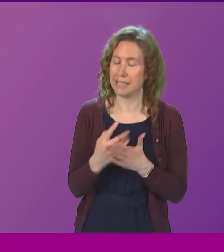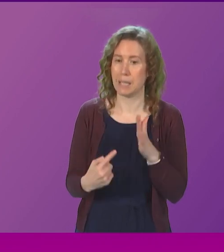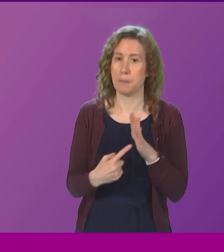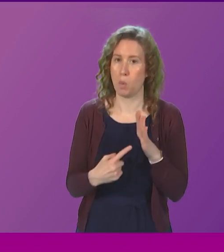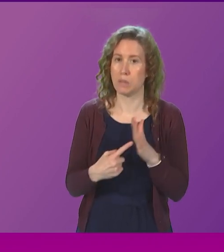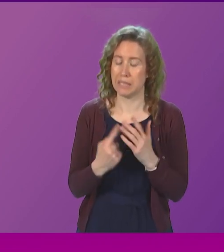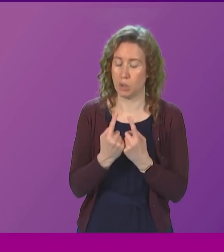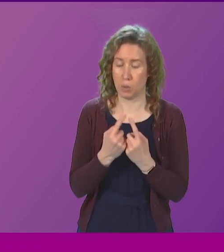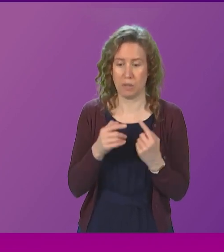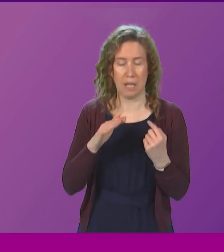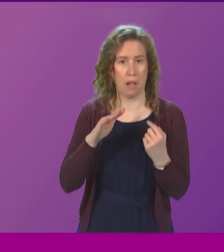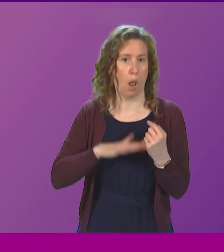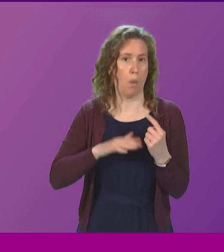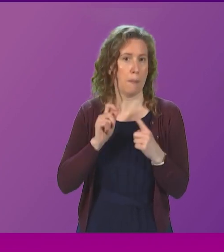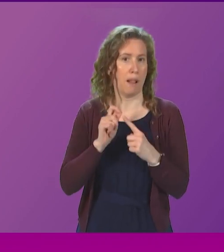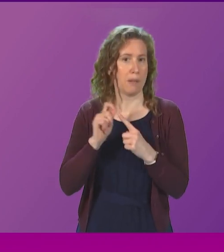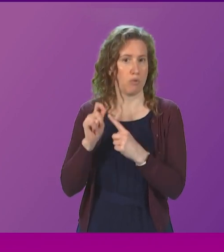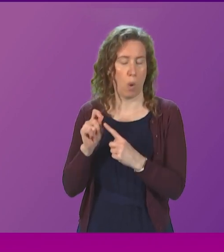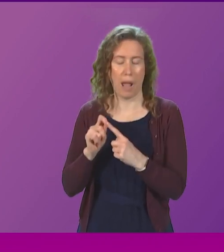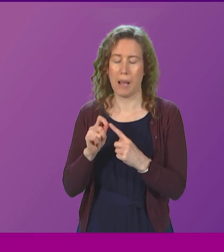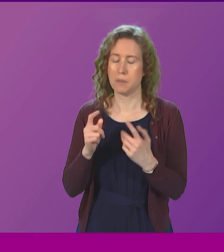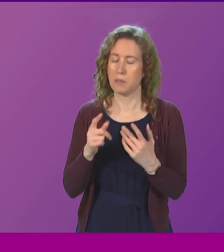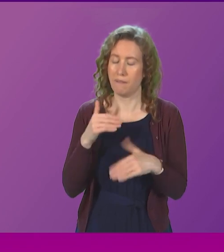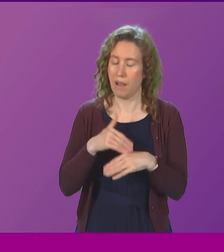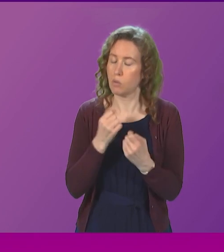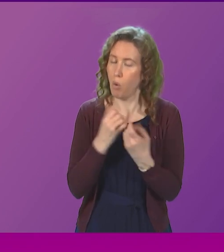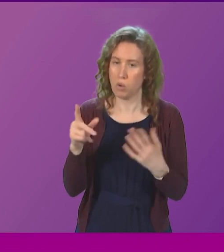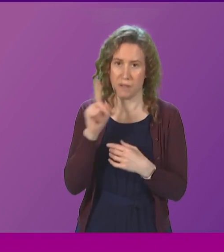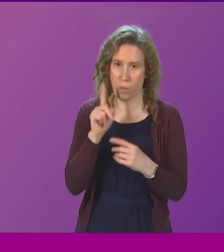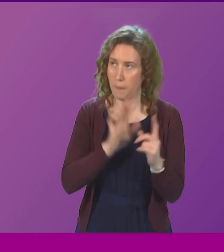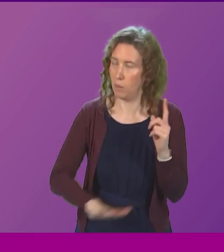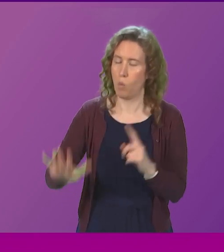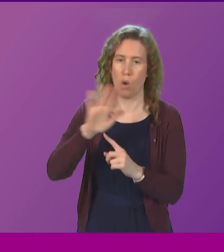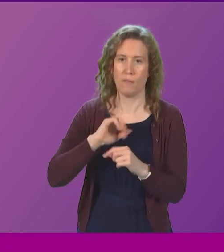Lower pelvic prolapse affects many women up and down the country.